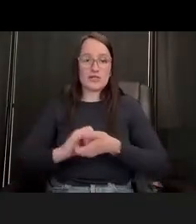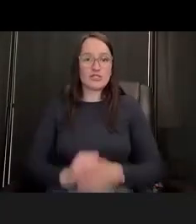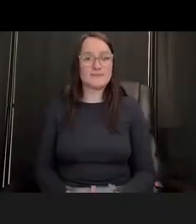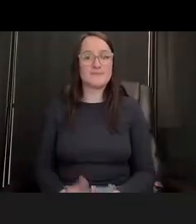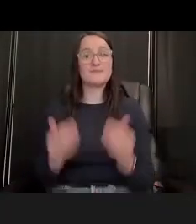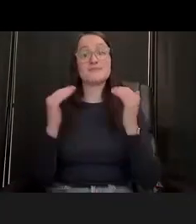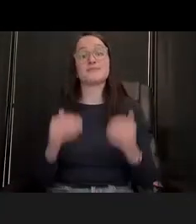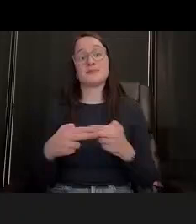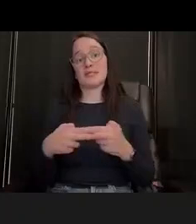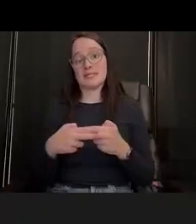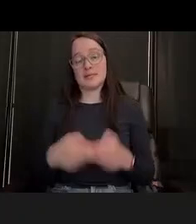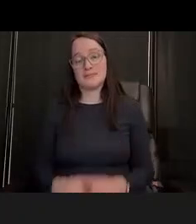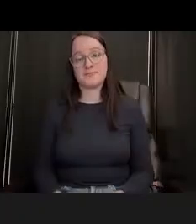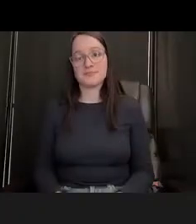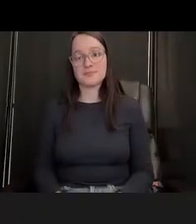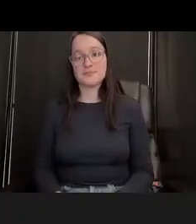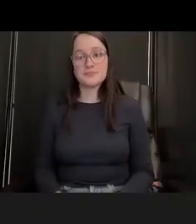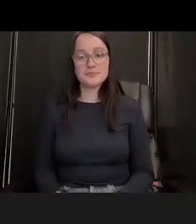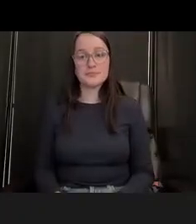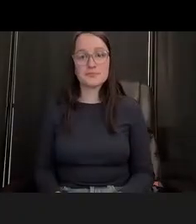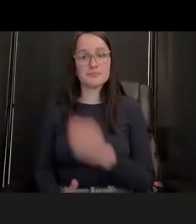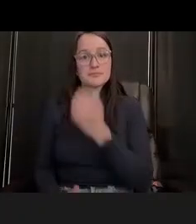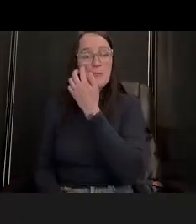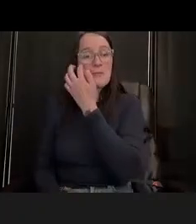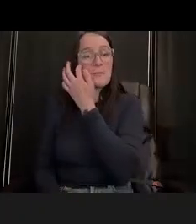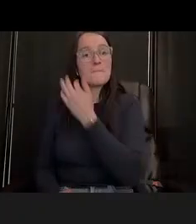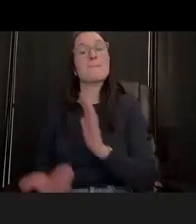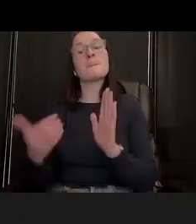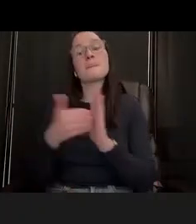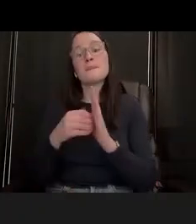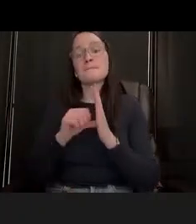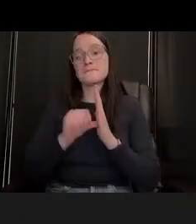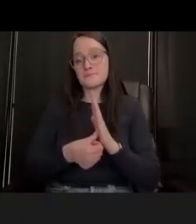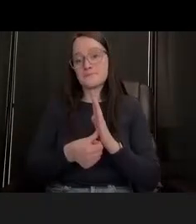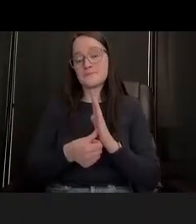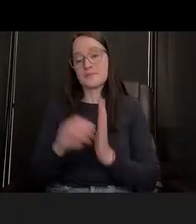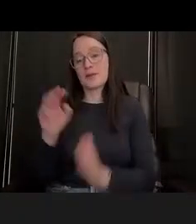So again, just really want to emphasize the mission here is at Microsoft in our program is